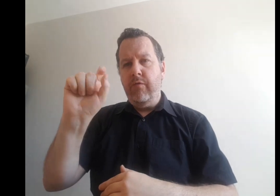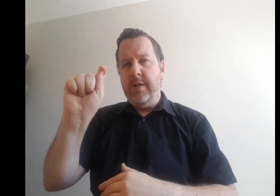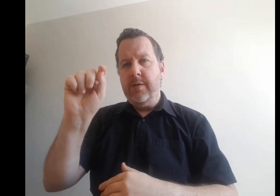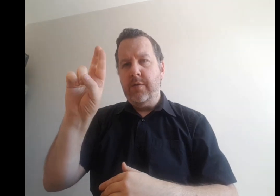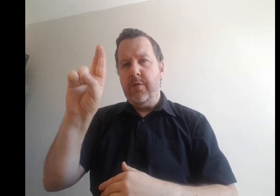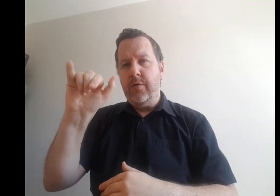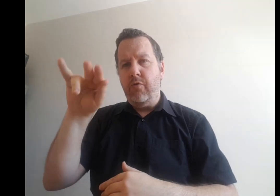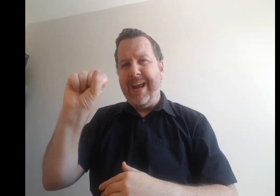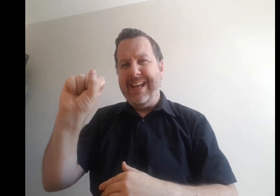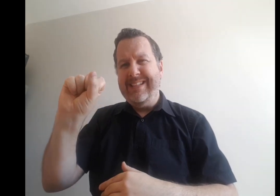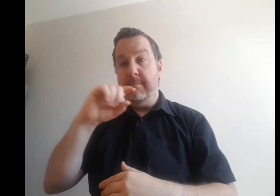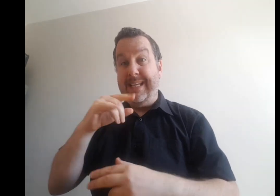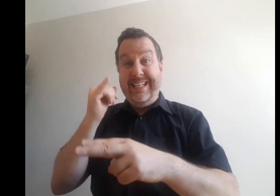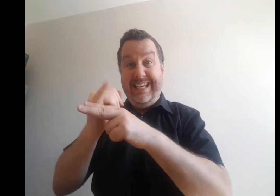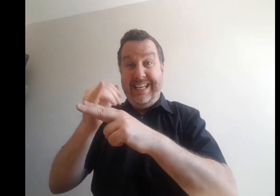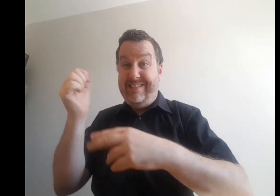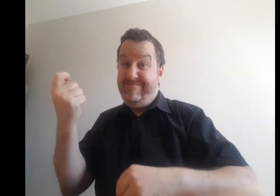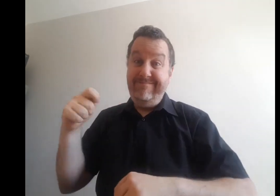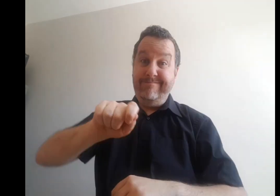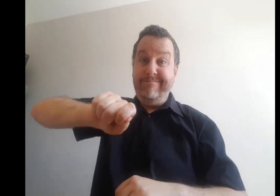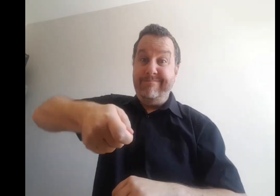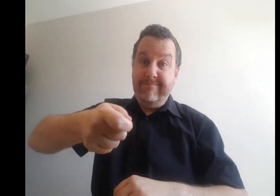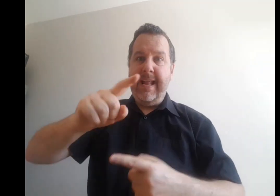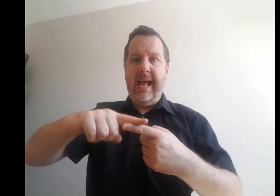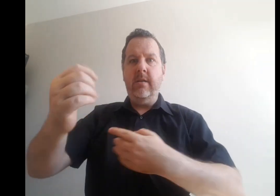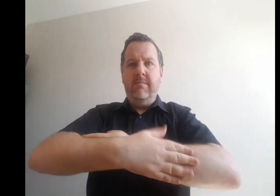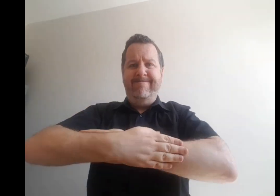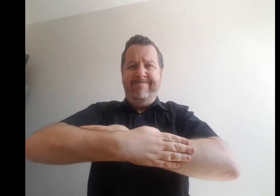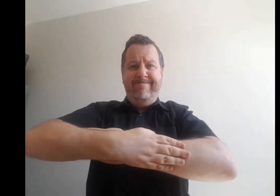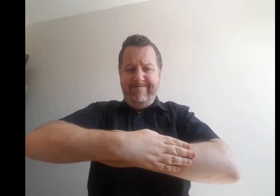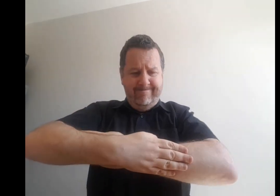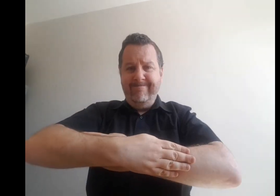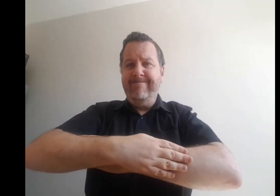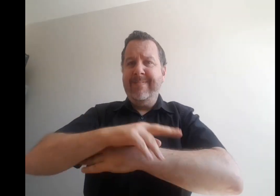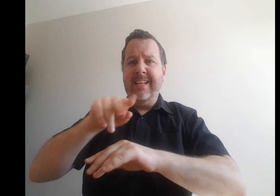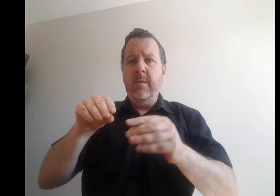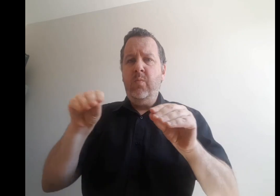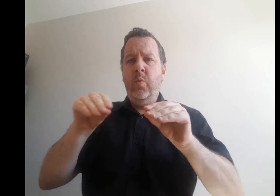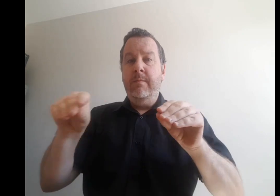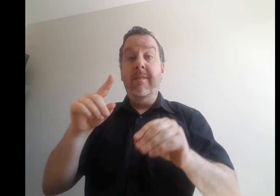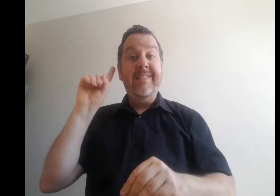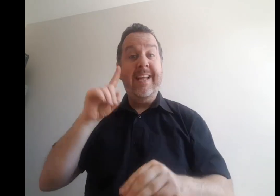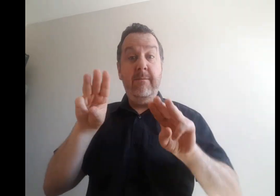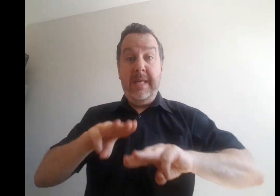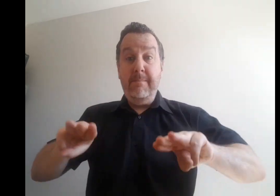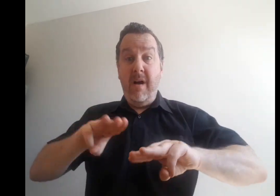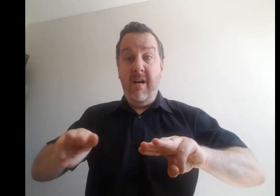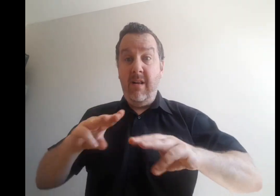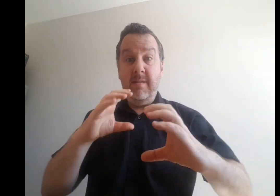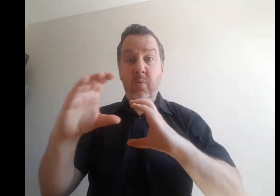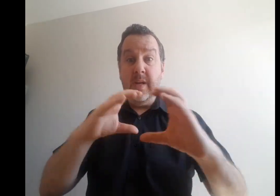while in this punishment room. For a deaf person, this is essentially their main means of communication